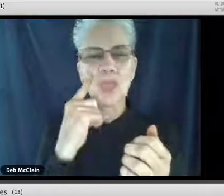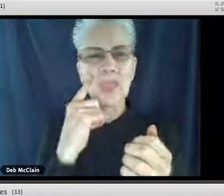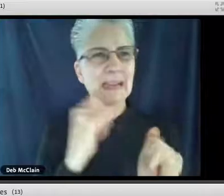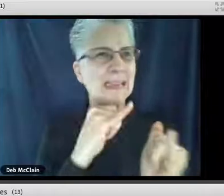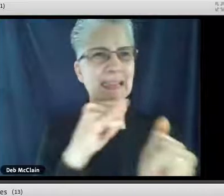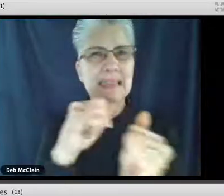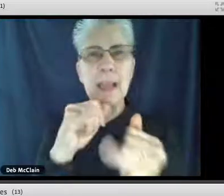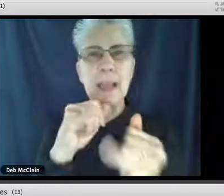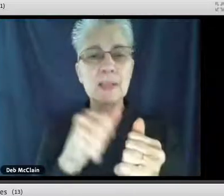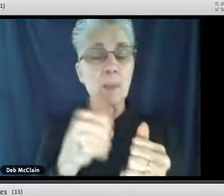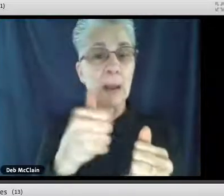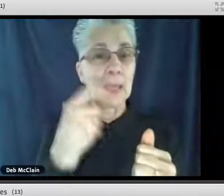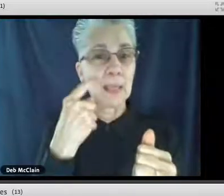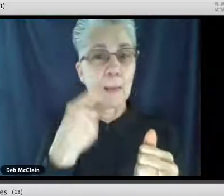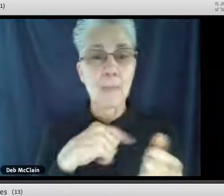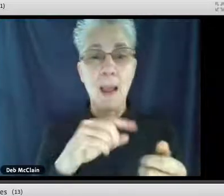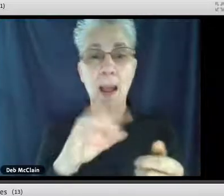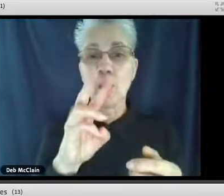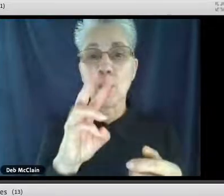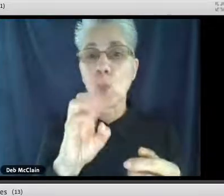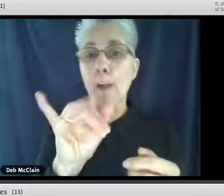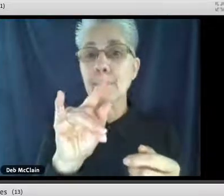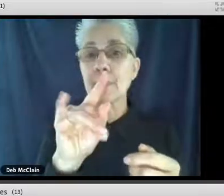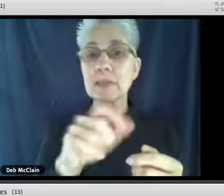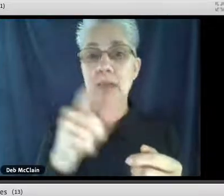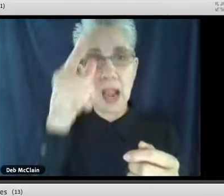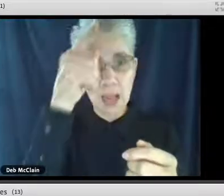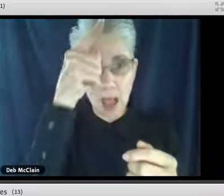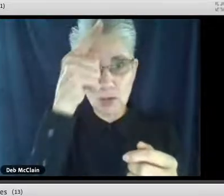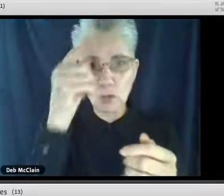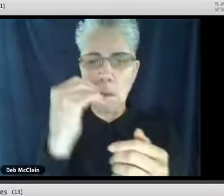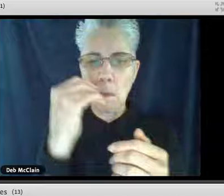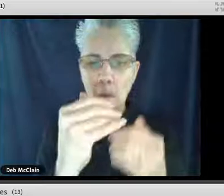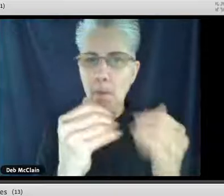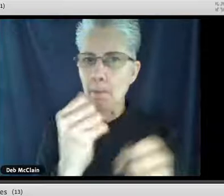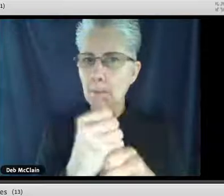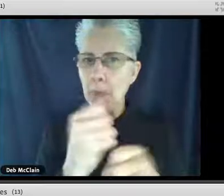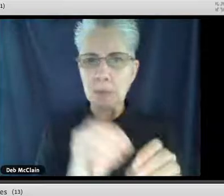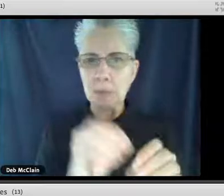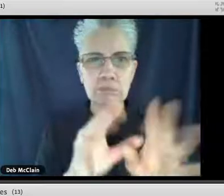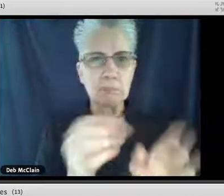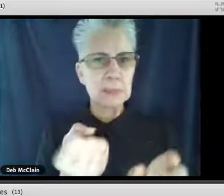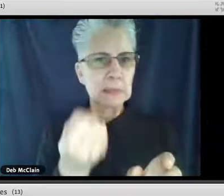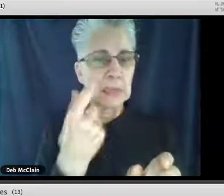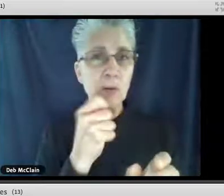I think my website is completely logical. It makes total sense, and I don't understand how you could be confused.